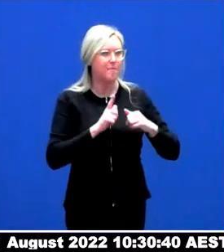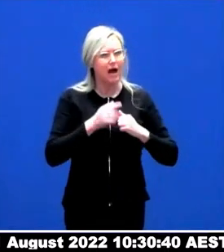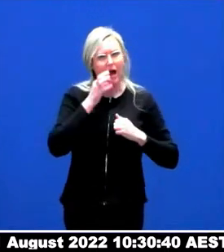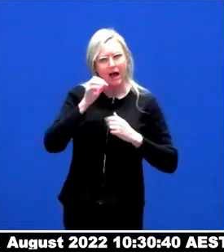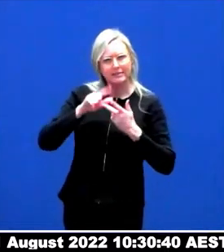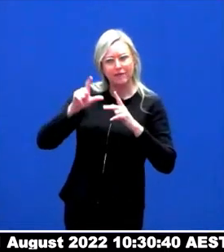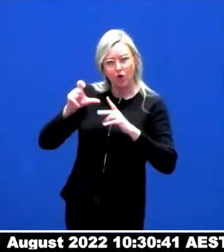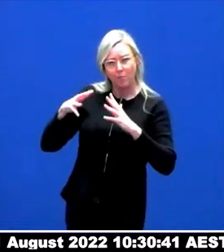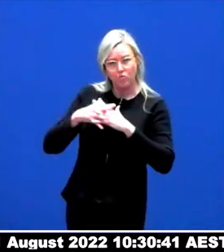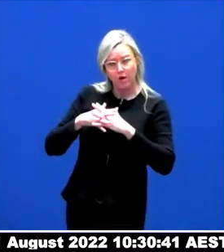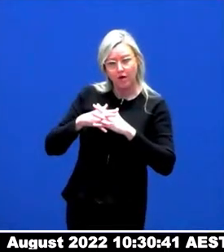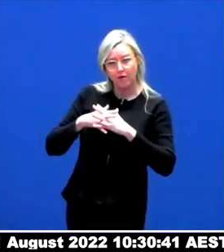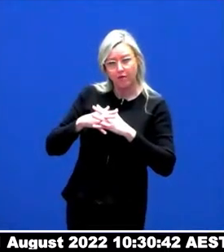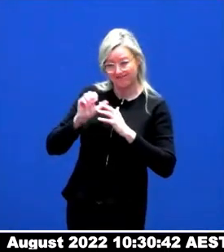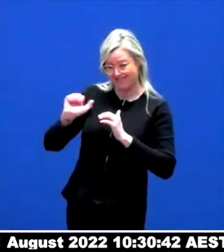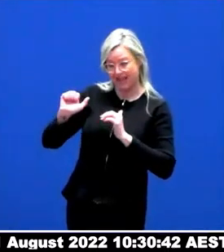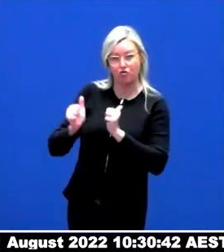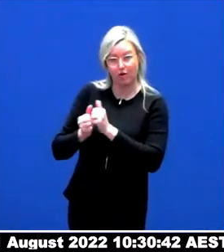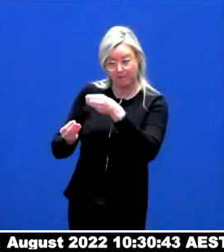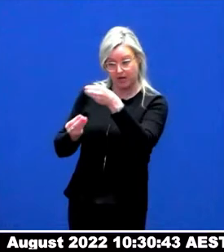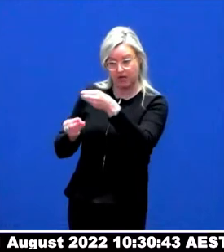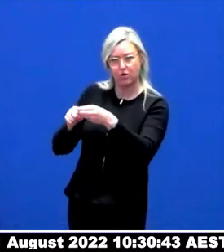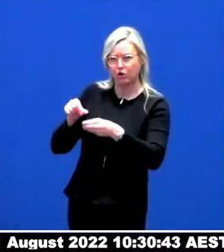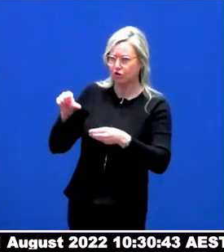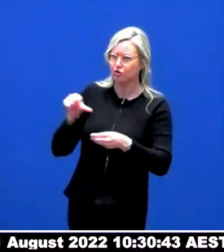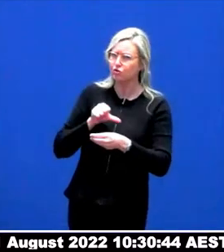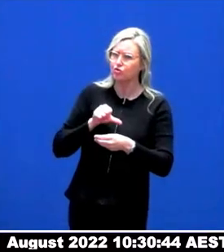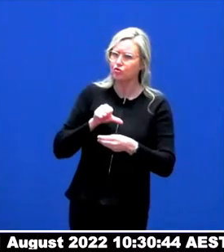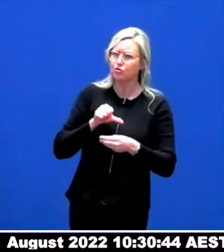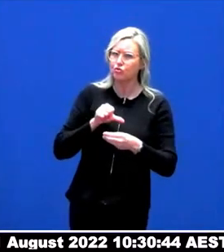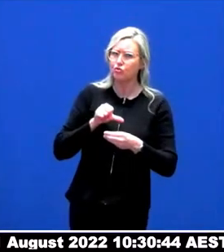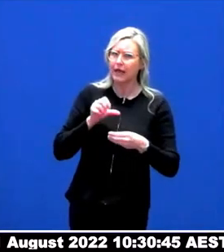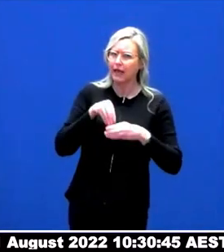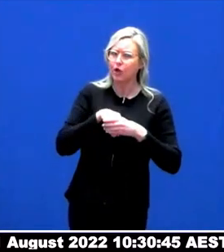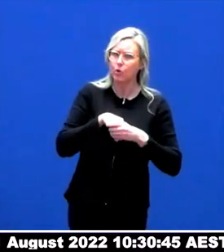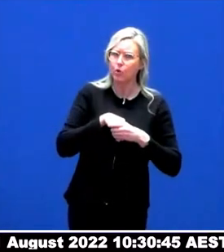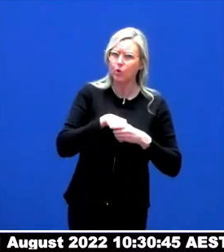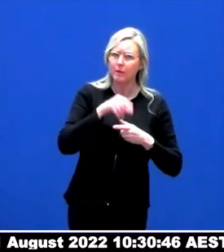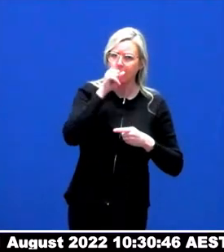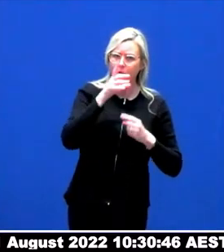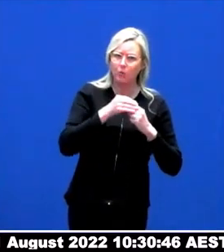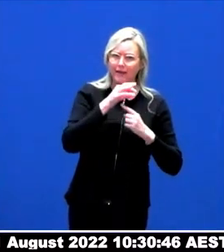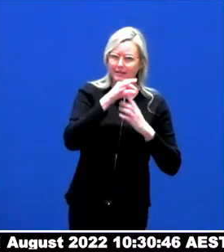address the rights of people who are homeless who live with disability, and/or the